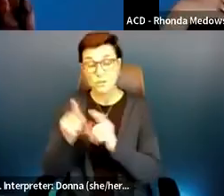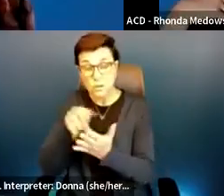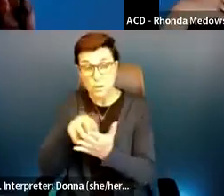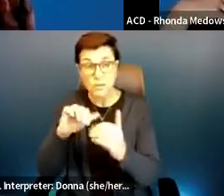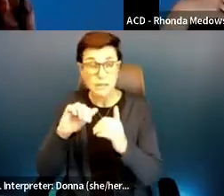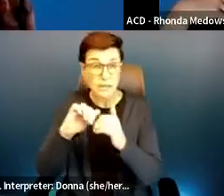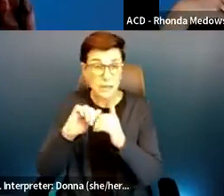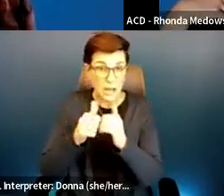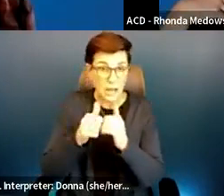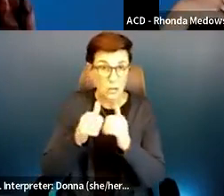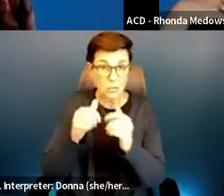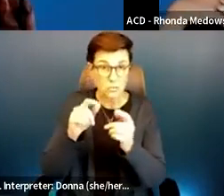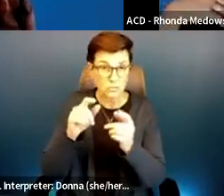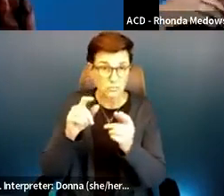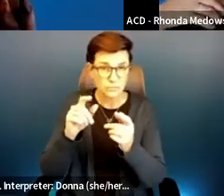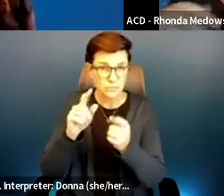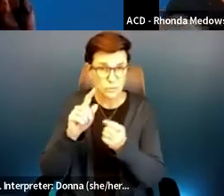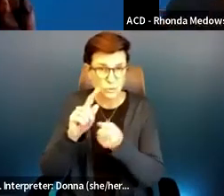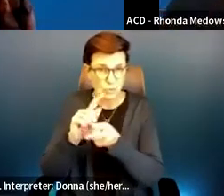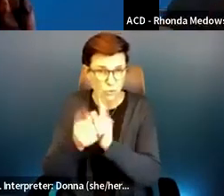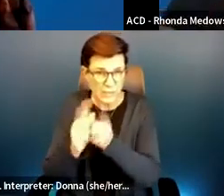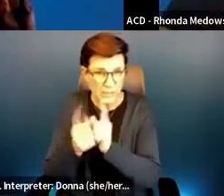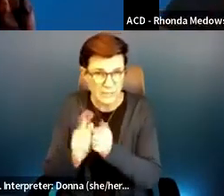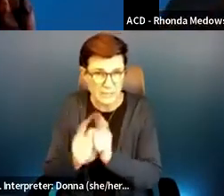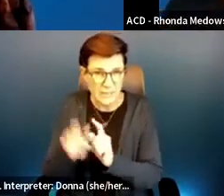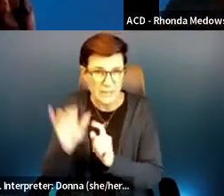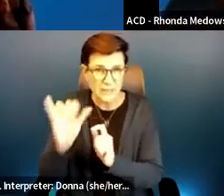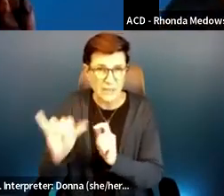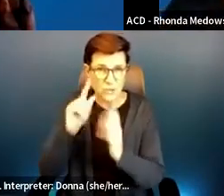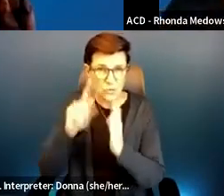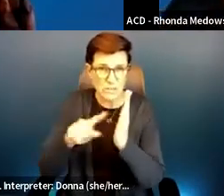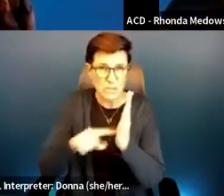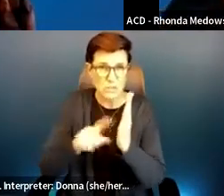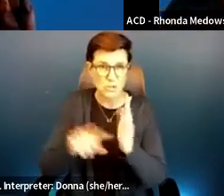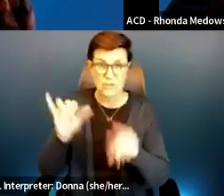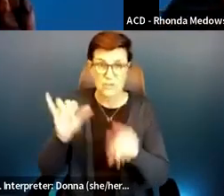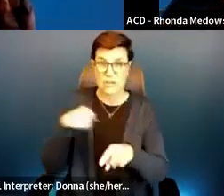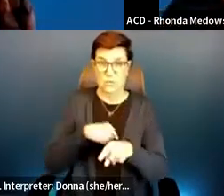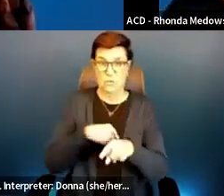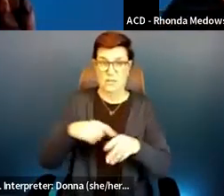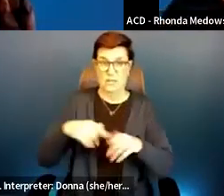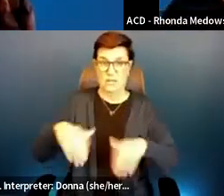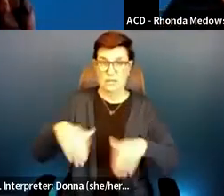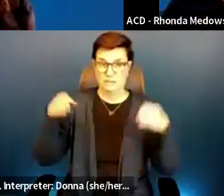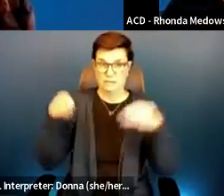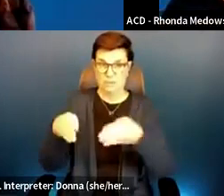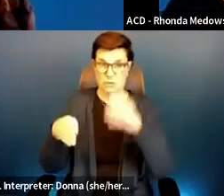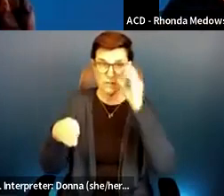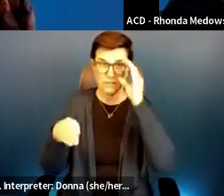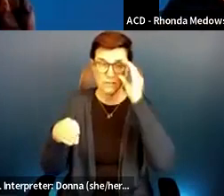that we really focused on in the report. I think we respect research, but also see the function